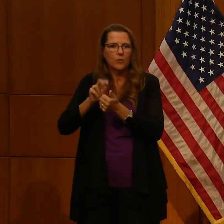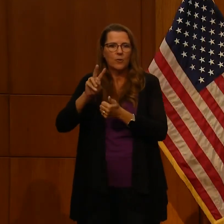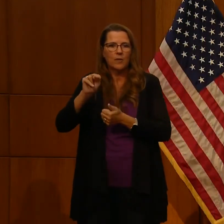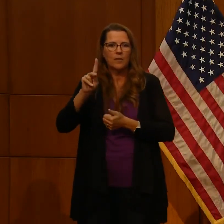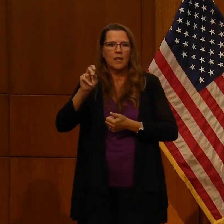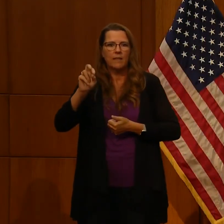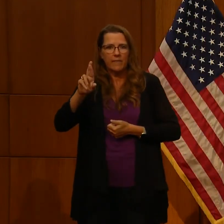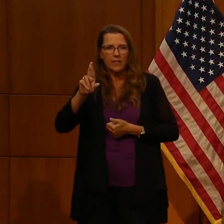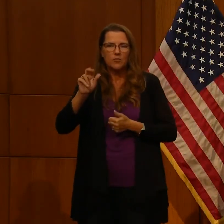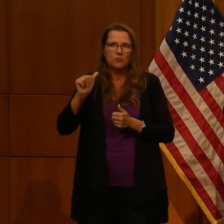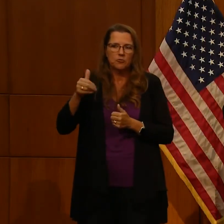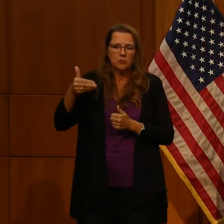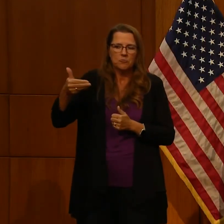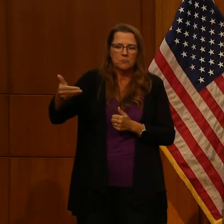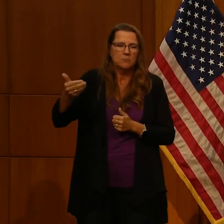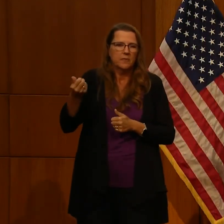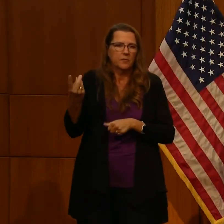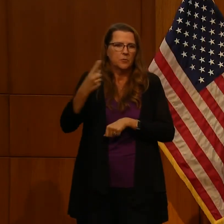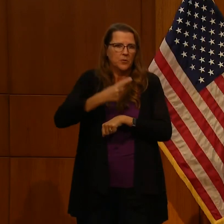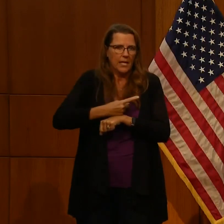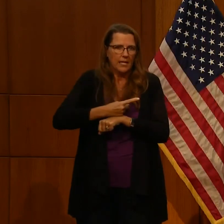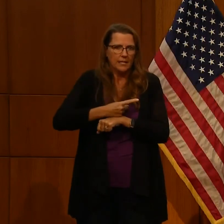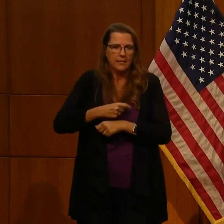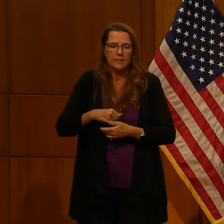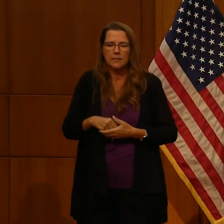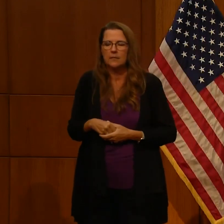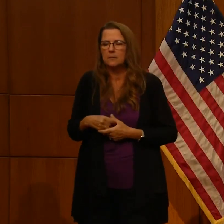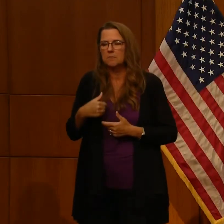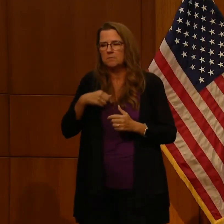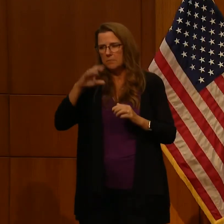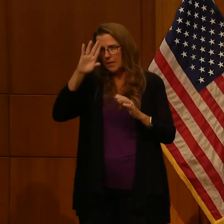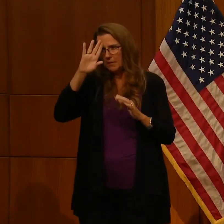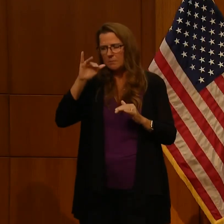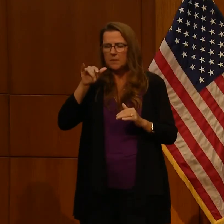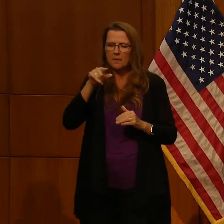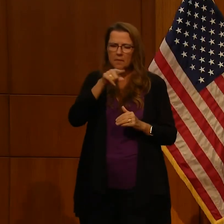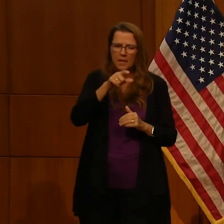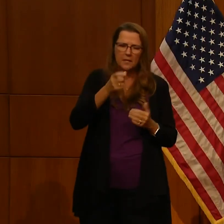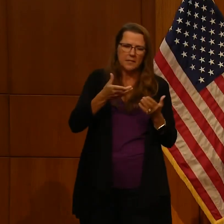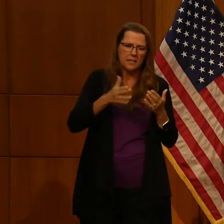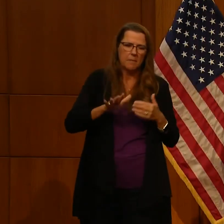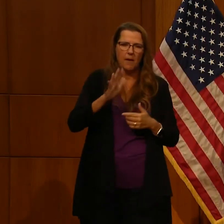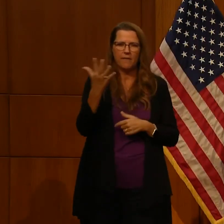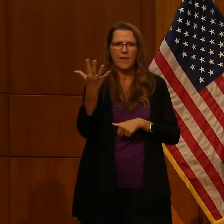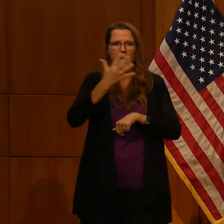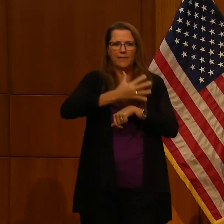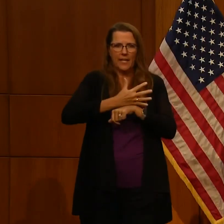FINAL STAGES OF FINALIZING THE CONTRACTS WITH THE VENDOR. THAT SHOULD HAPPEN SOMETIME IN THE